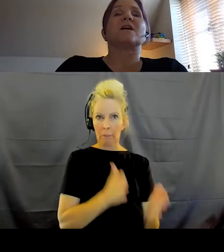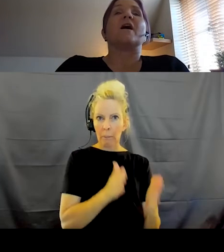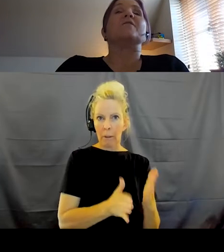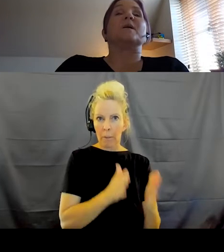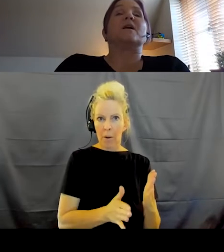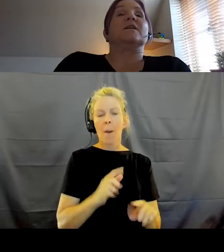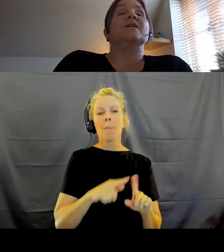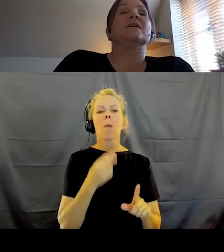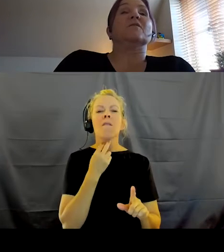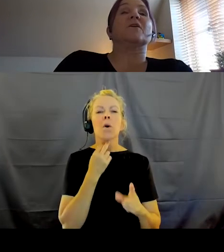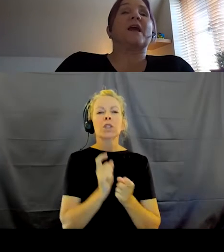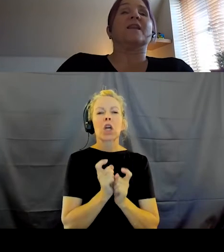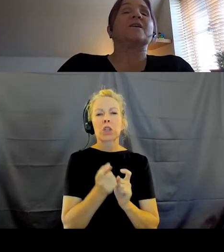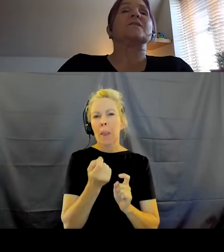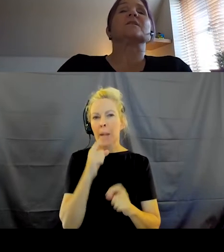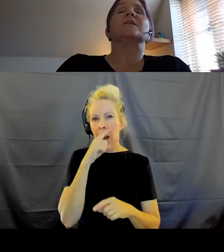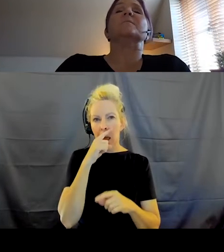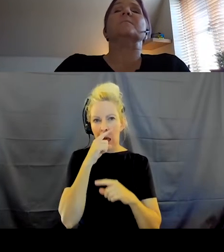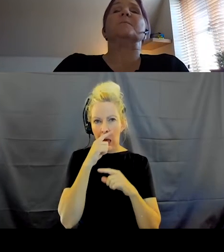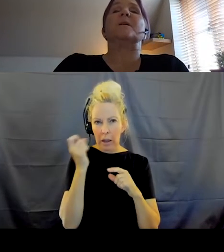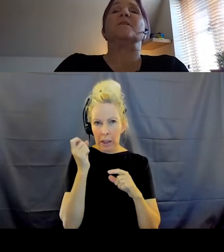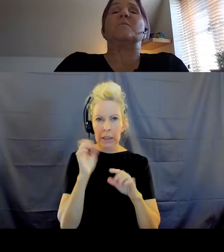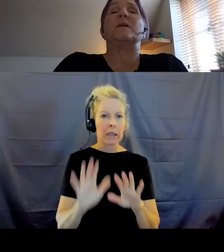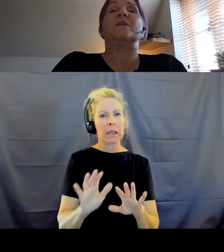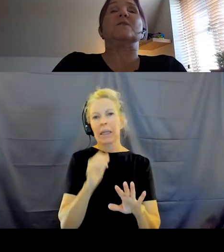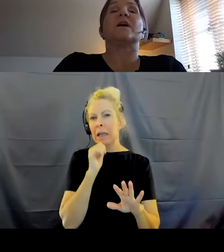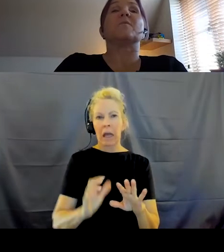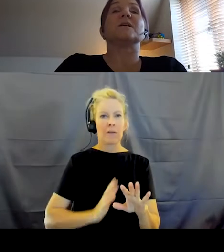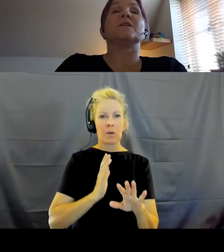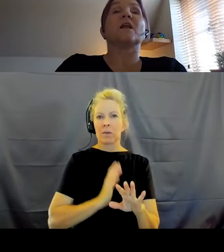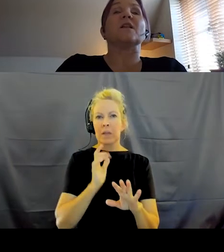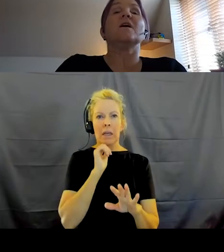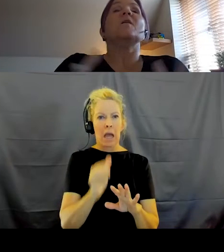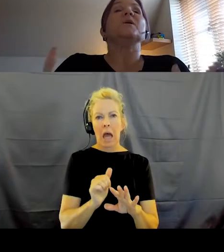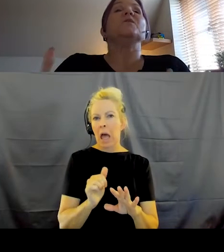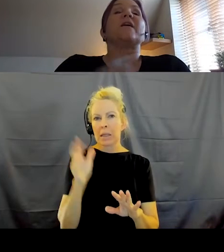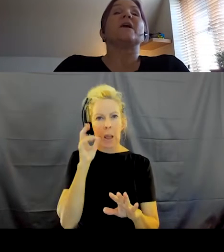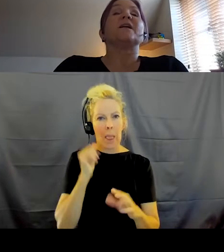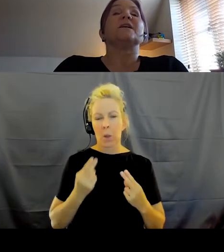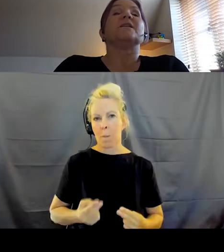are a little bit ugly. They are not very elegant. Our Ghibli not even subtle. But you get the idea,